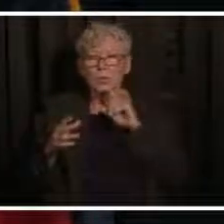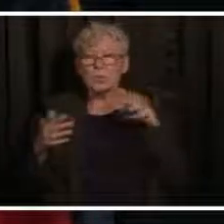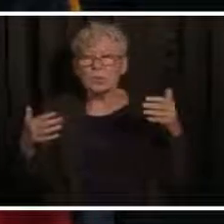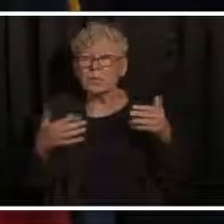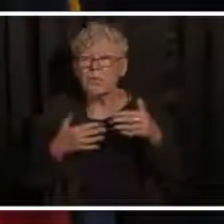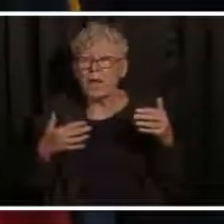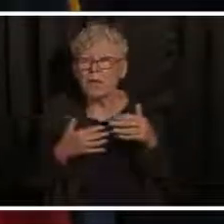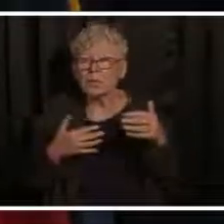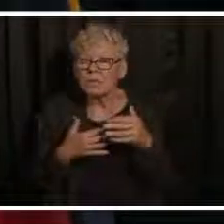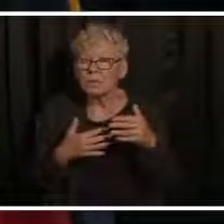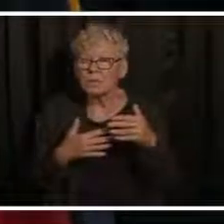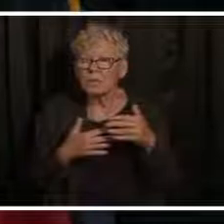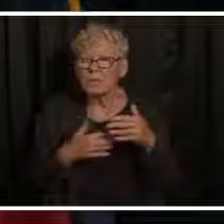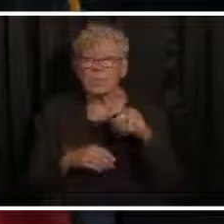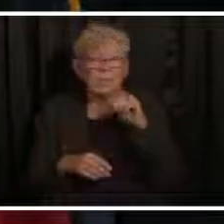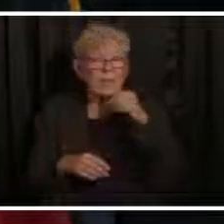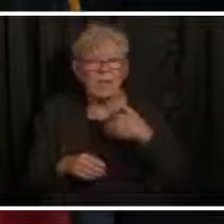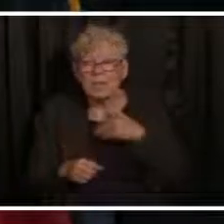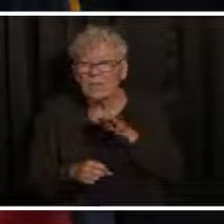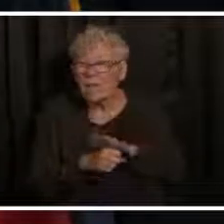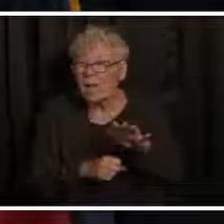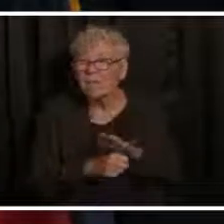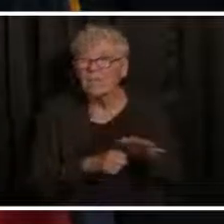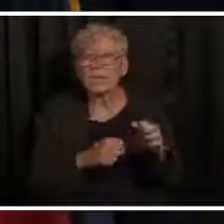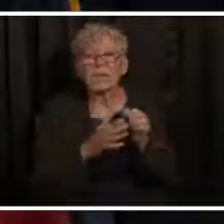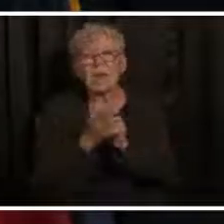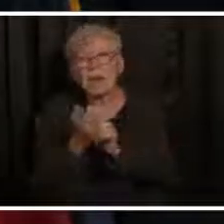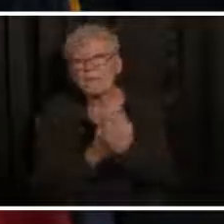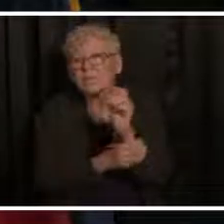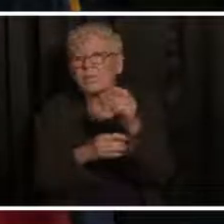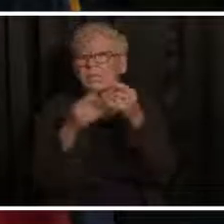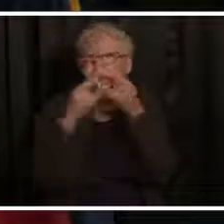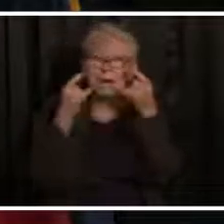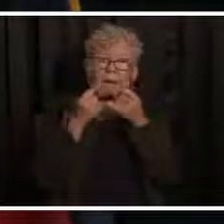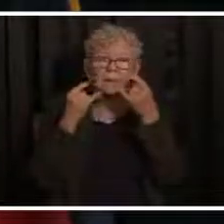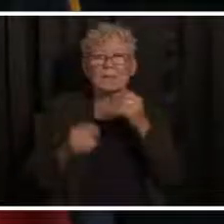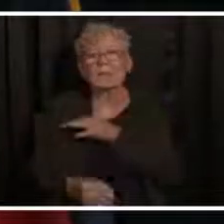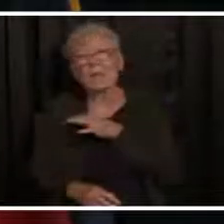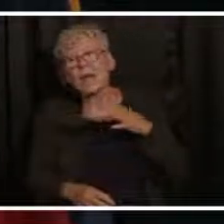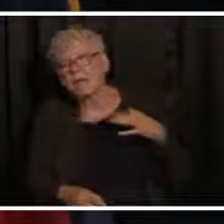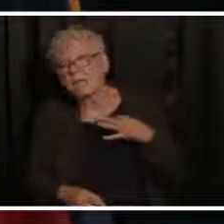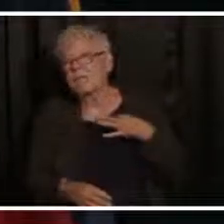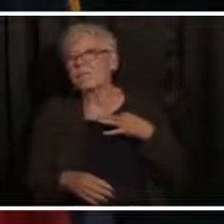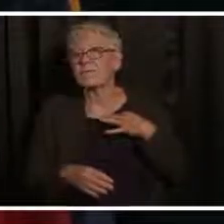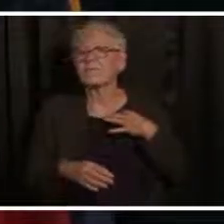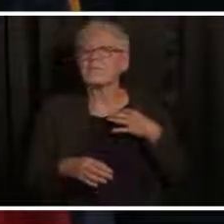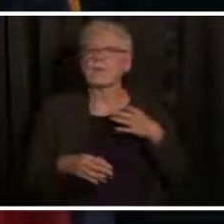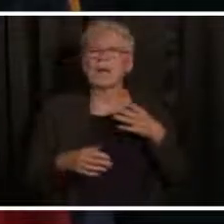was a huge shortage of gloves, a mask of hospital personnel, um our state avoided overwhelming our hospital